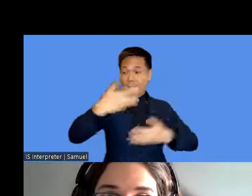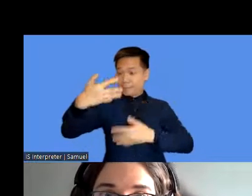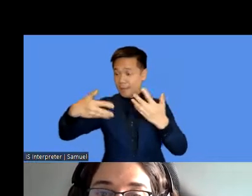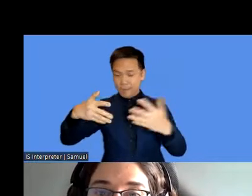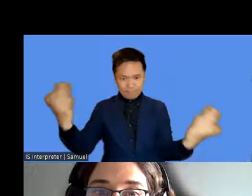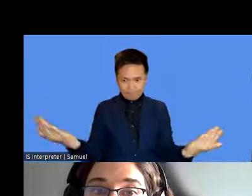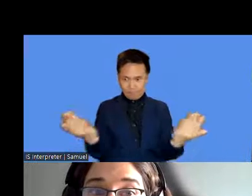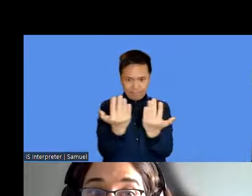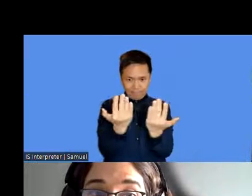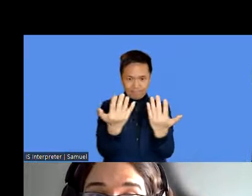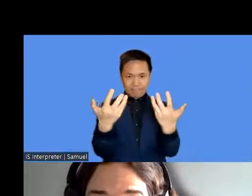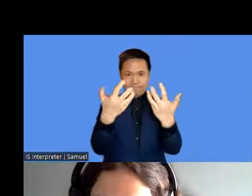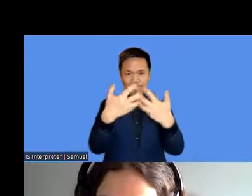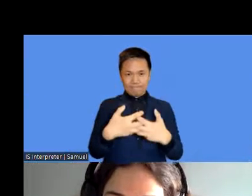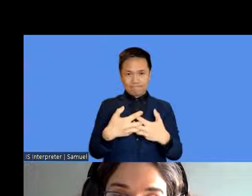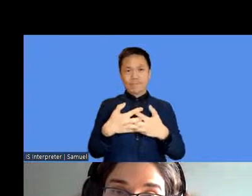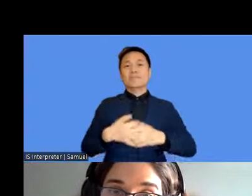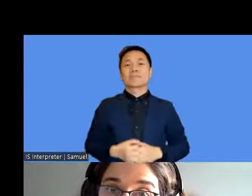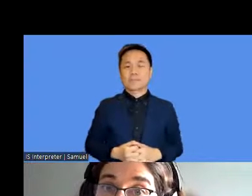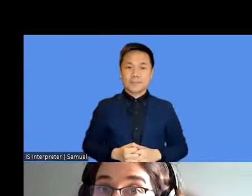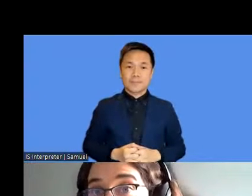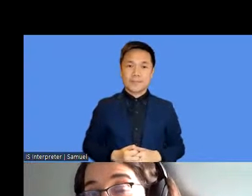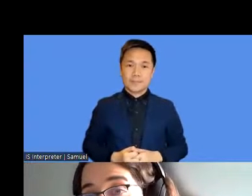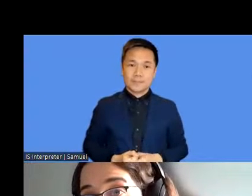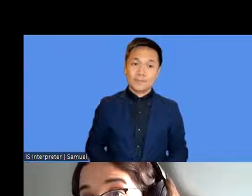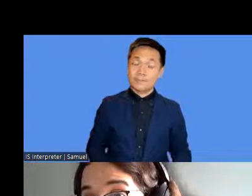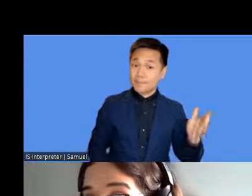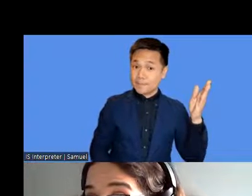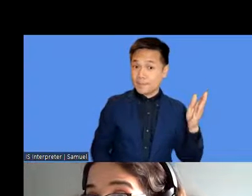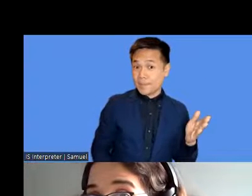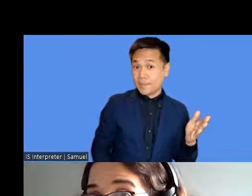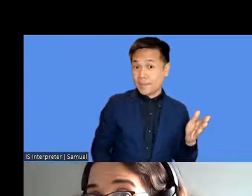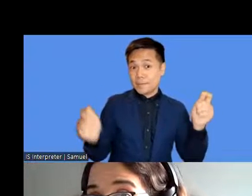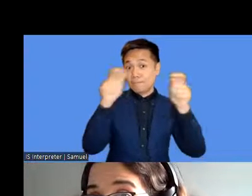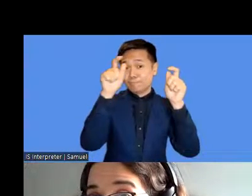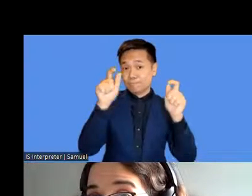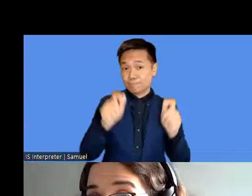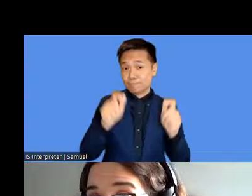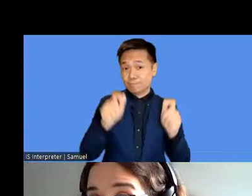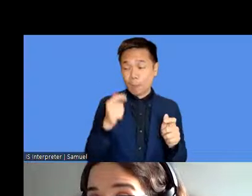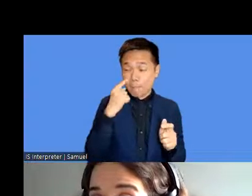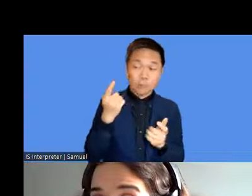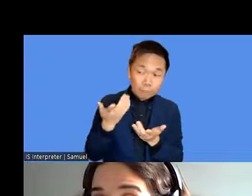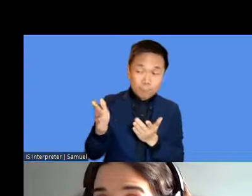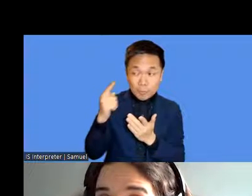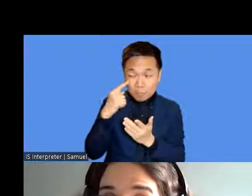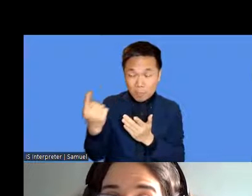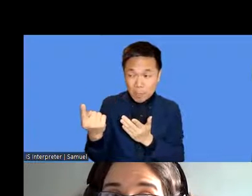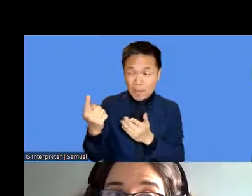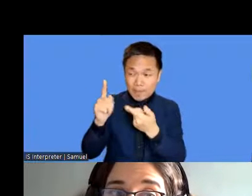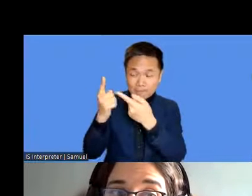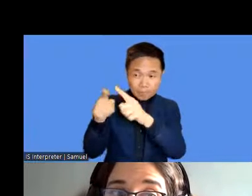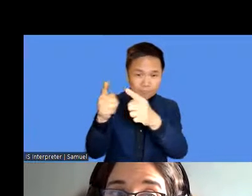Finally, we have the report on case studies of data generated by OPDs.